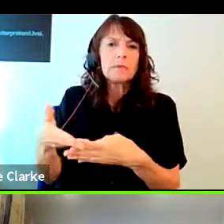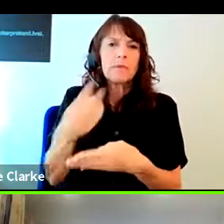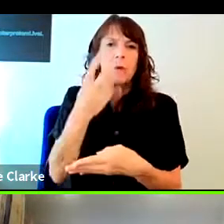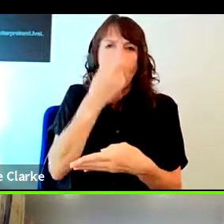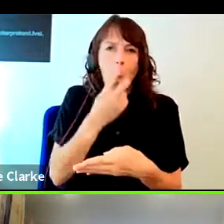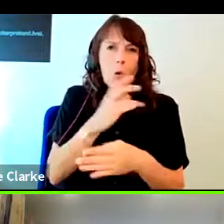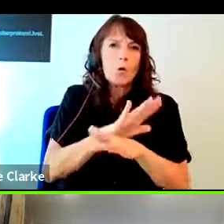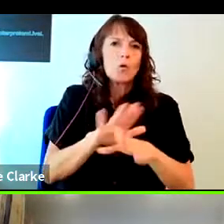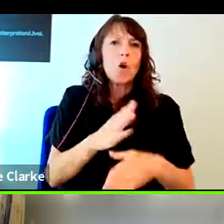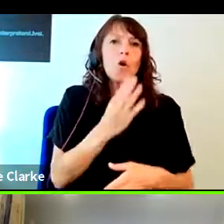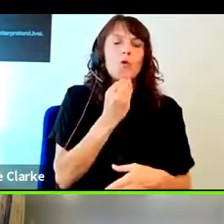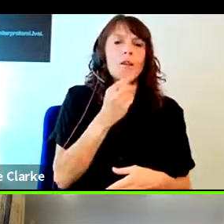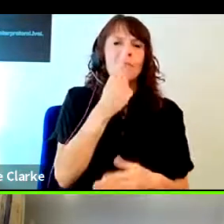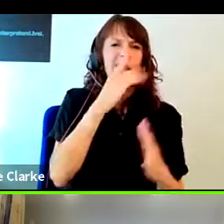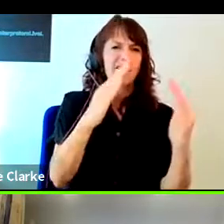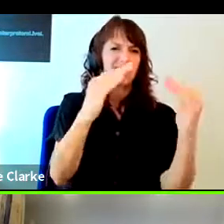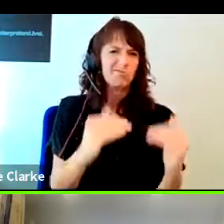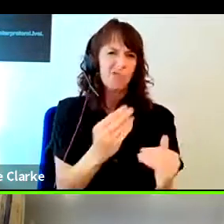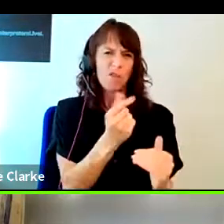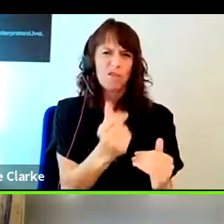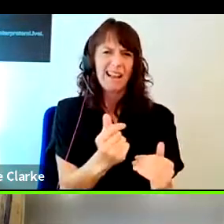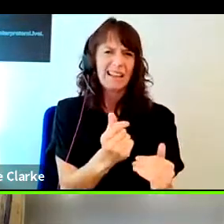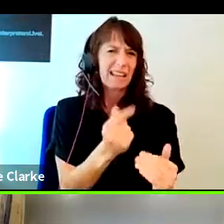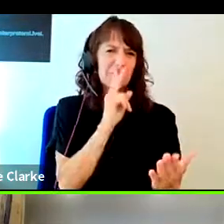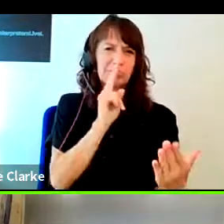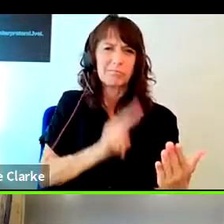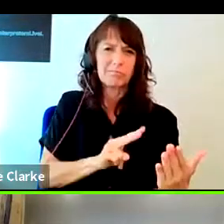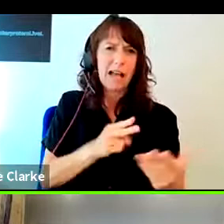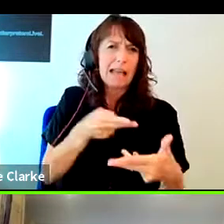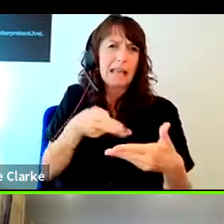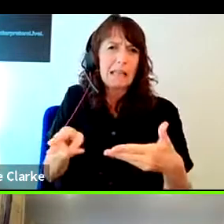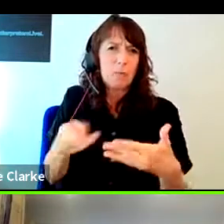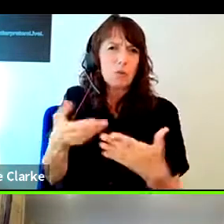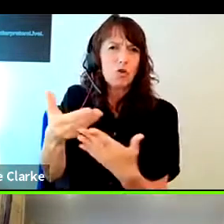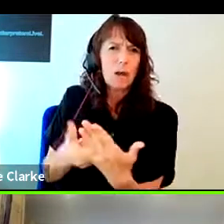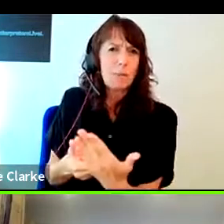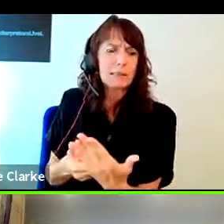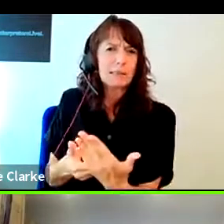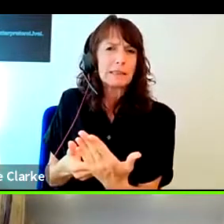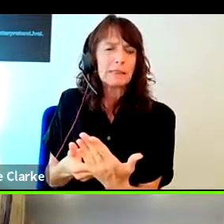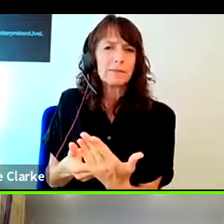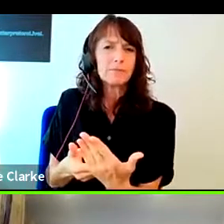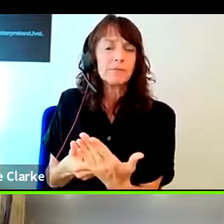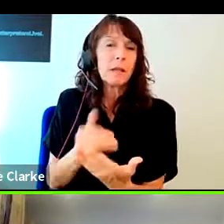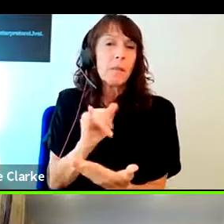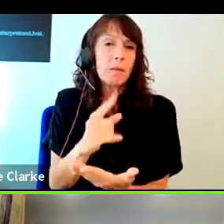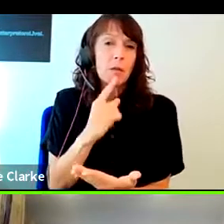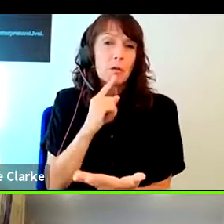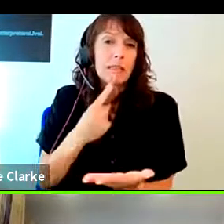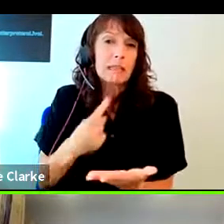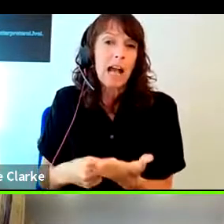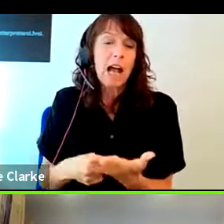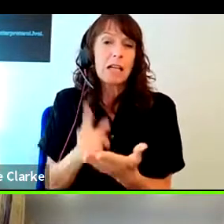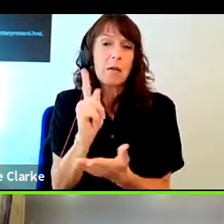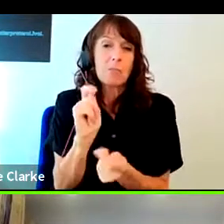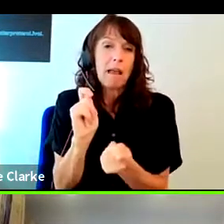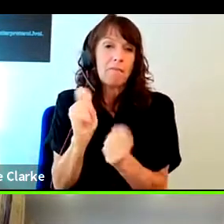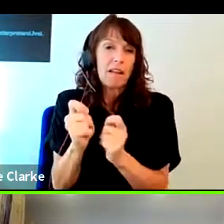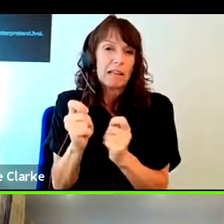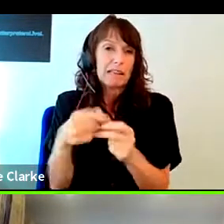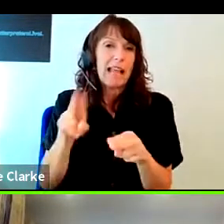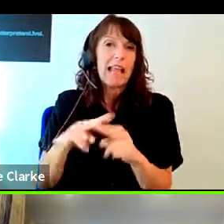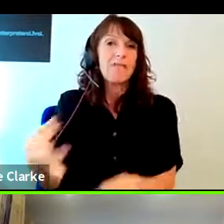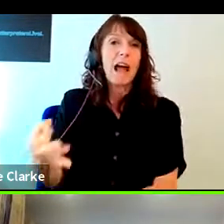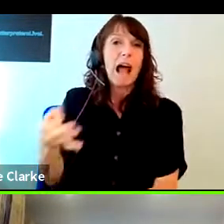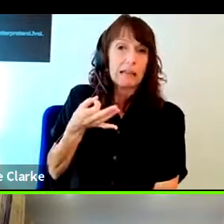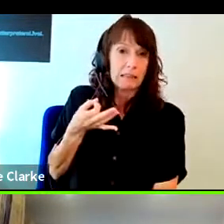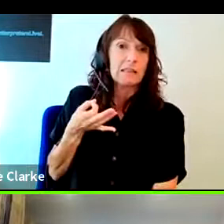low usage ones and exempt ones, you might choose to only fix them on demand. So on the, you leave